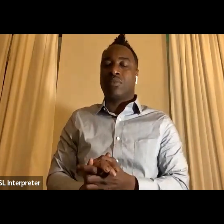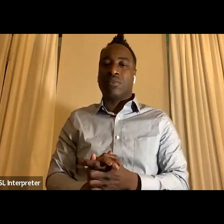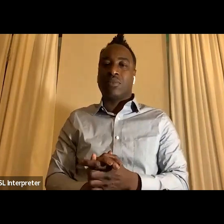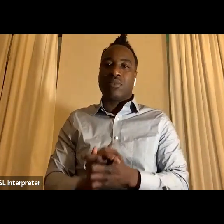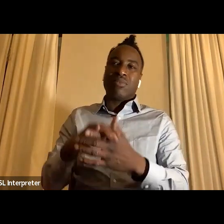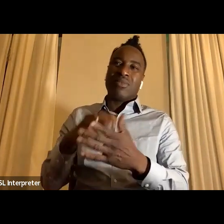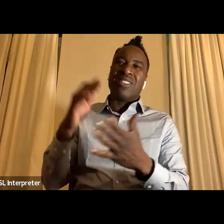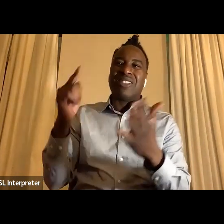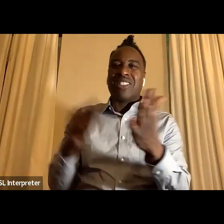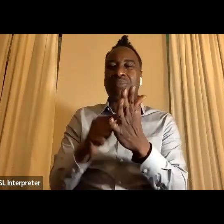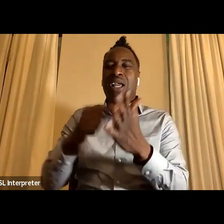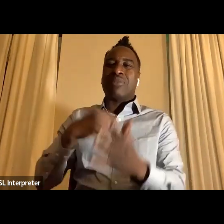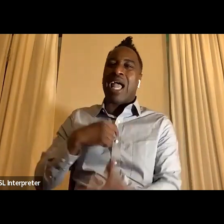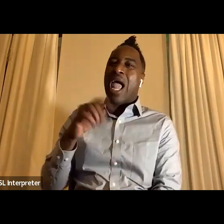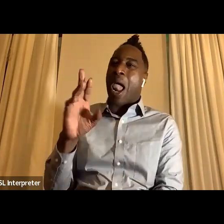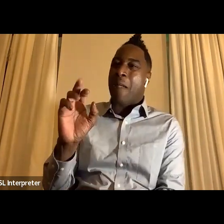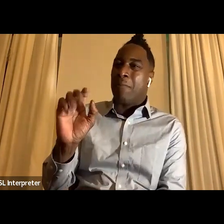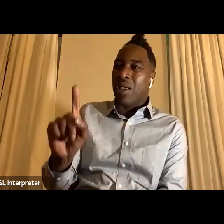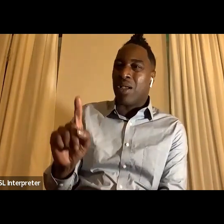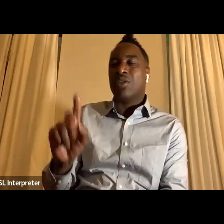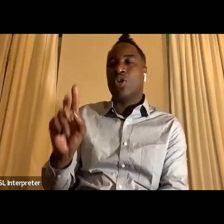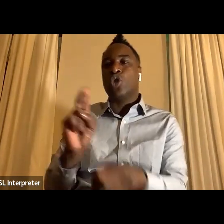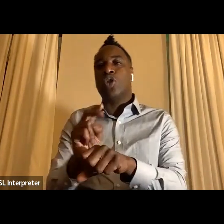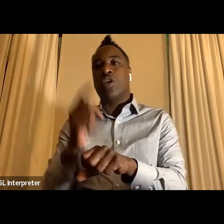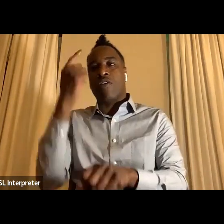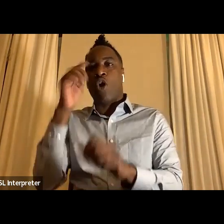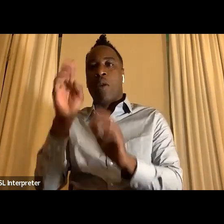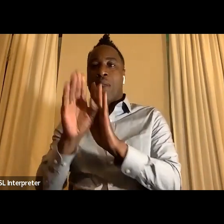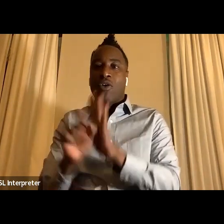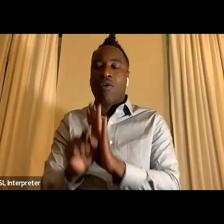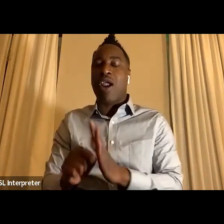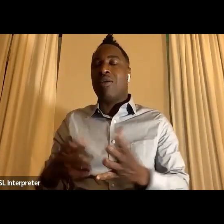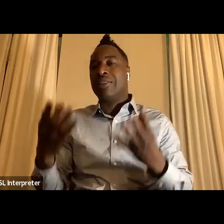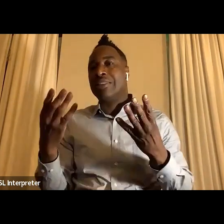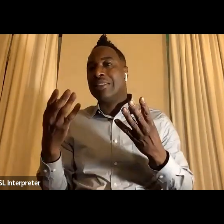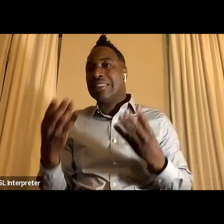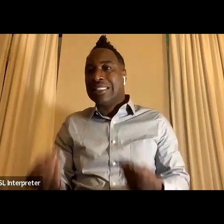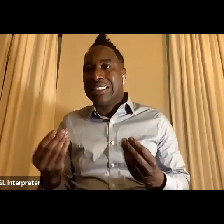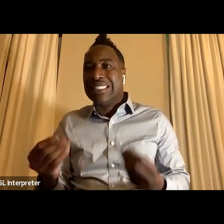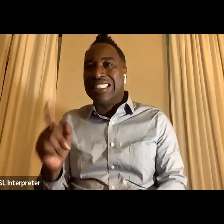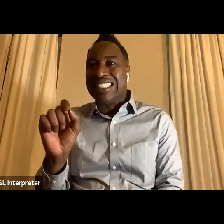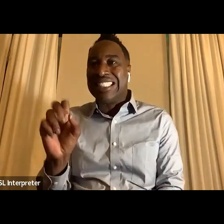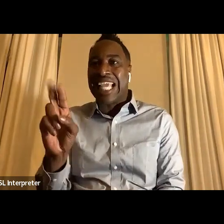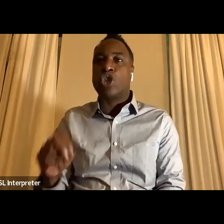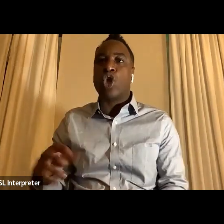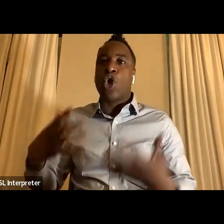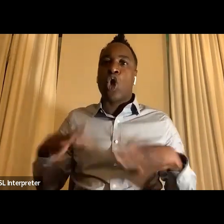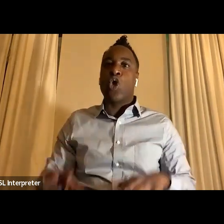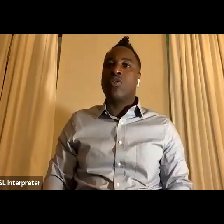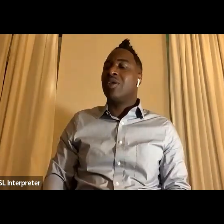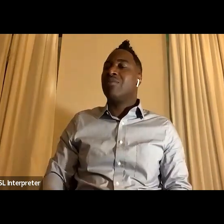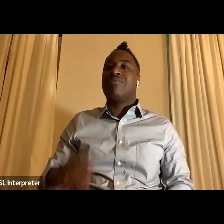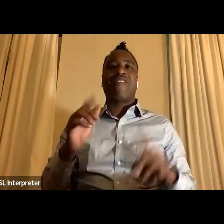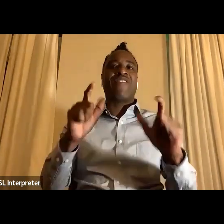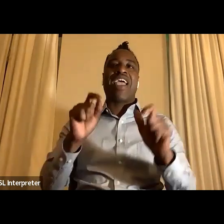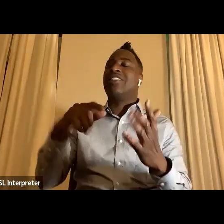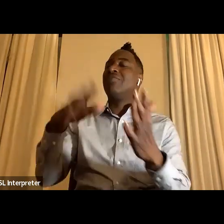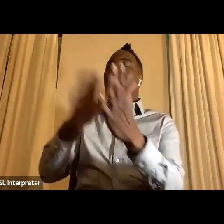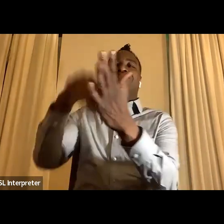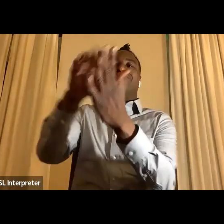but like usually for background or like any texture, like clothing, I'll just start to squish, which was fish wash, you know, stop trying to make everything so perfect.